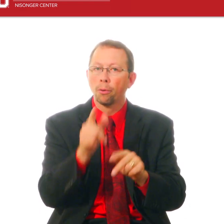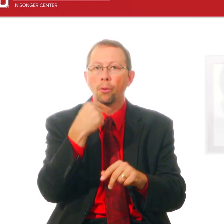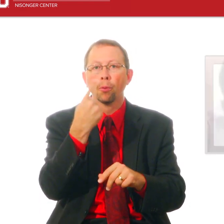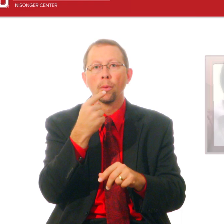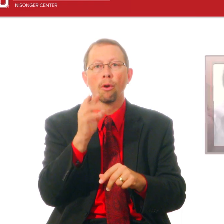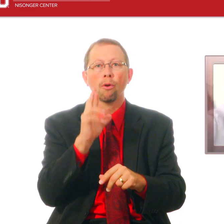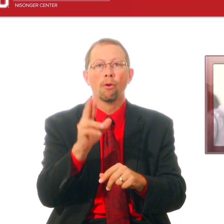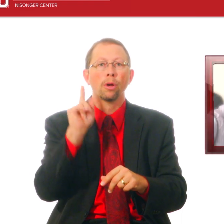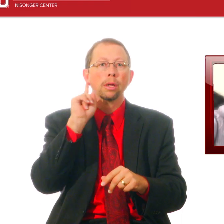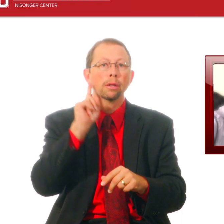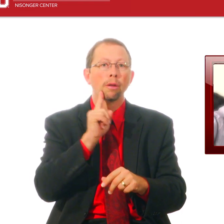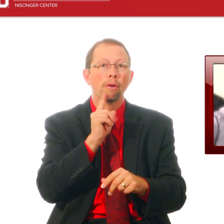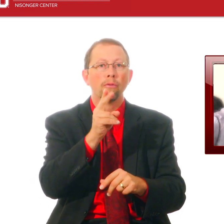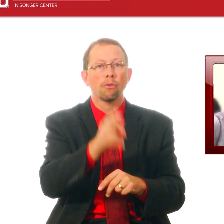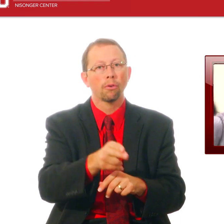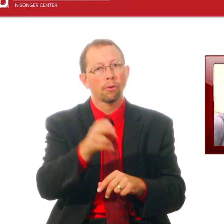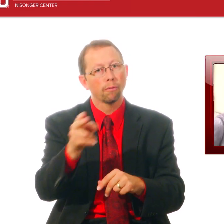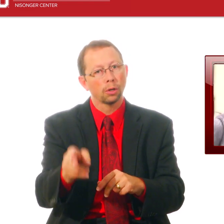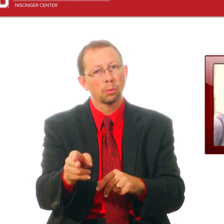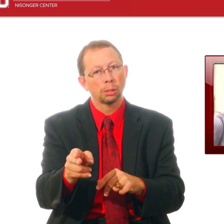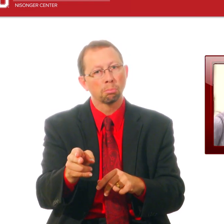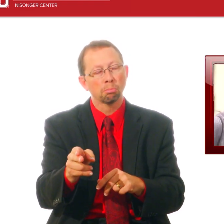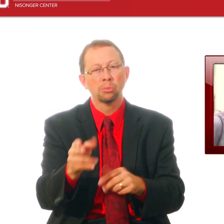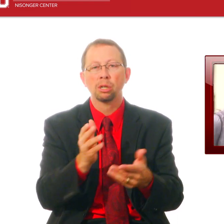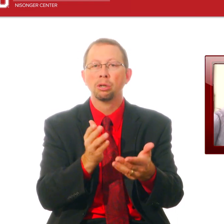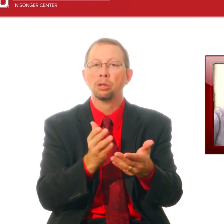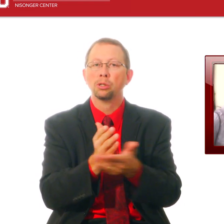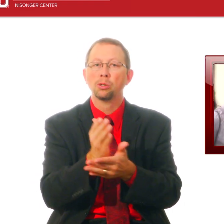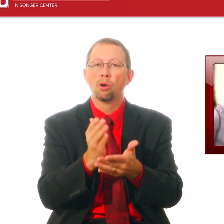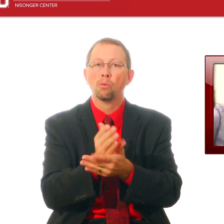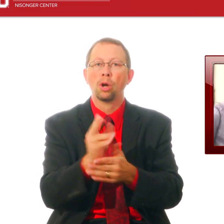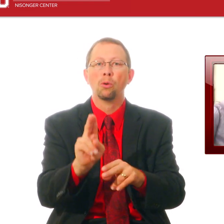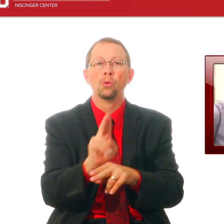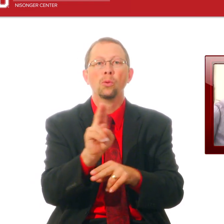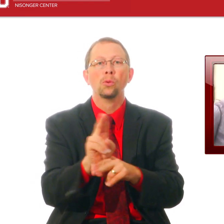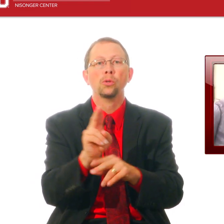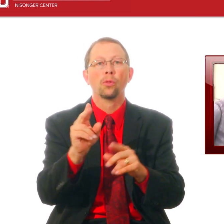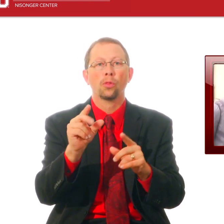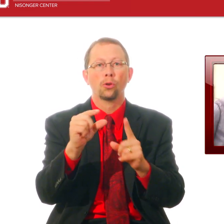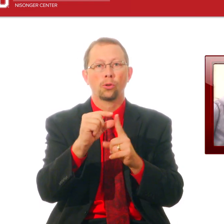with people who are deaf or hard of hearing.